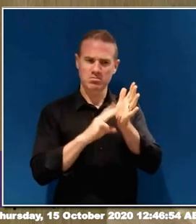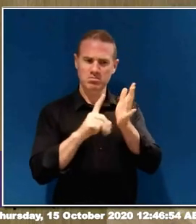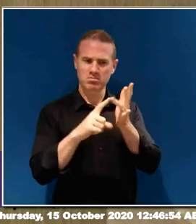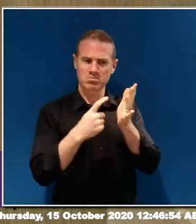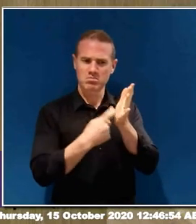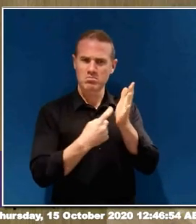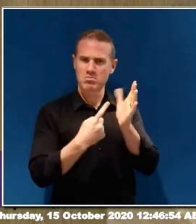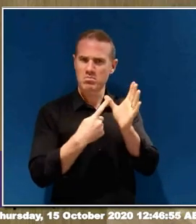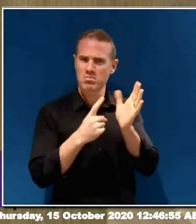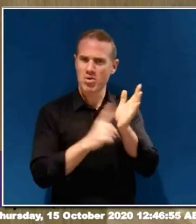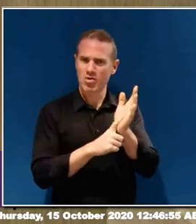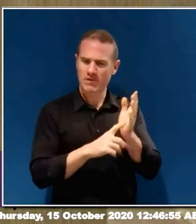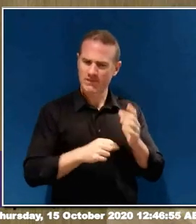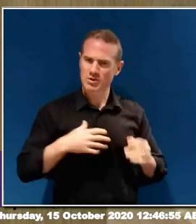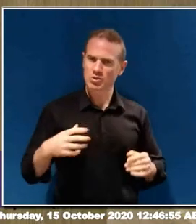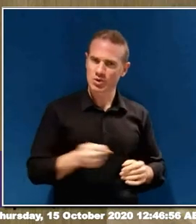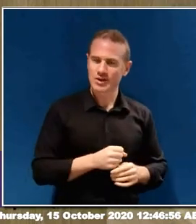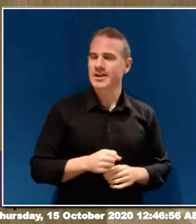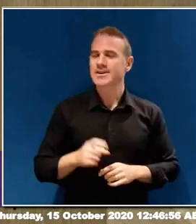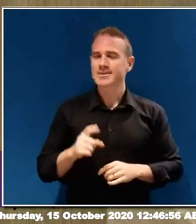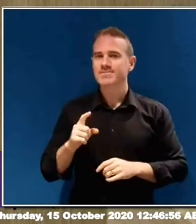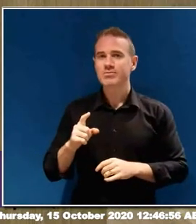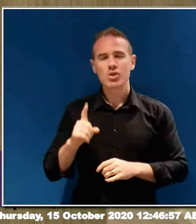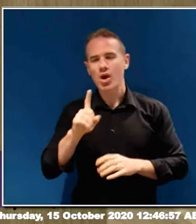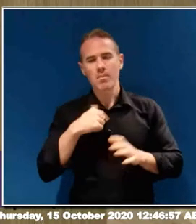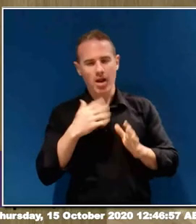a formal obligation on you as part of your work as PEO that if